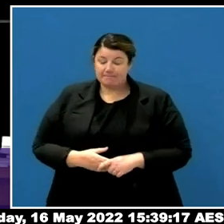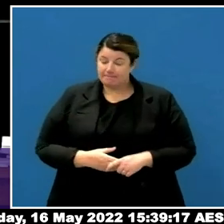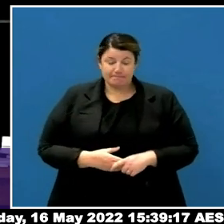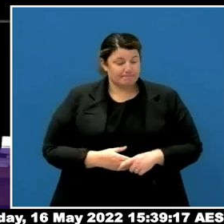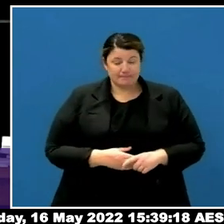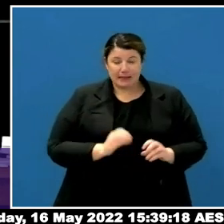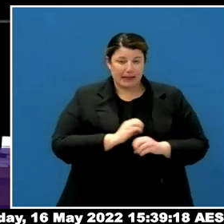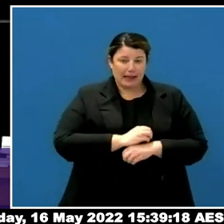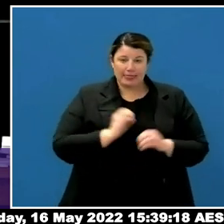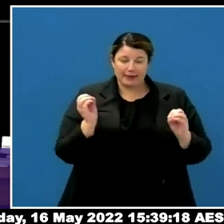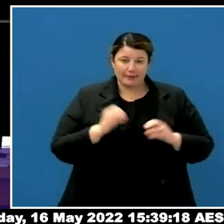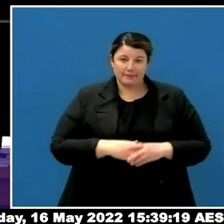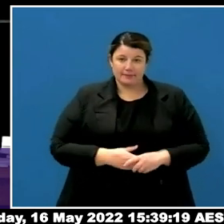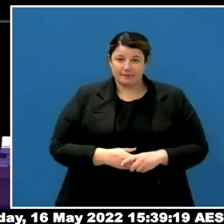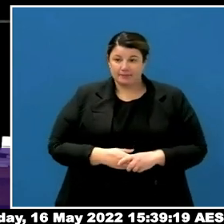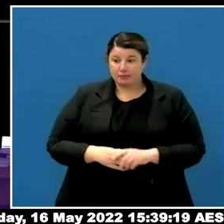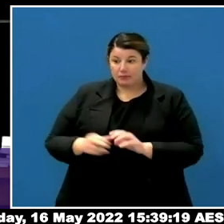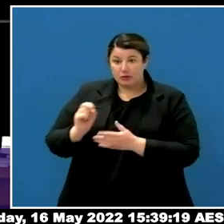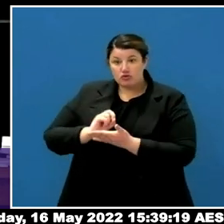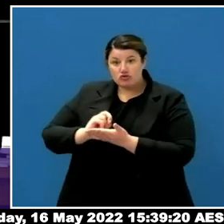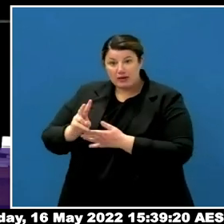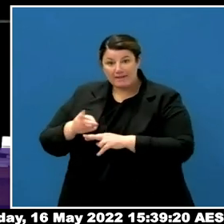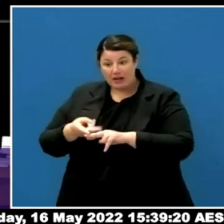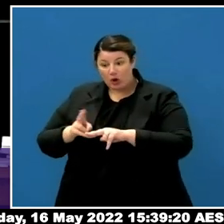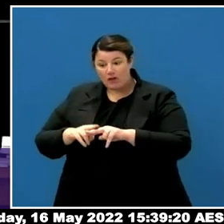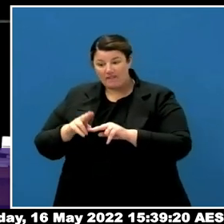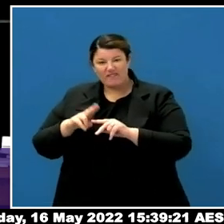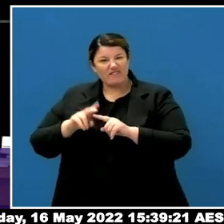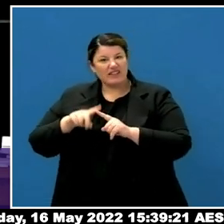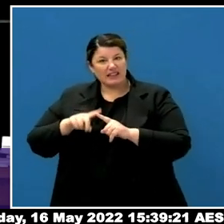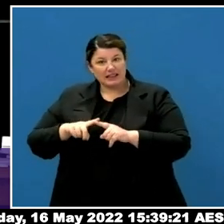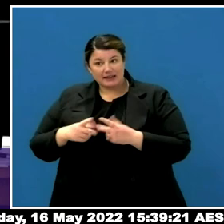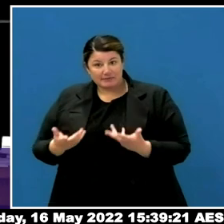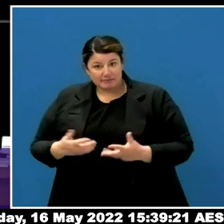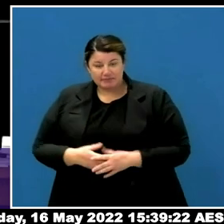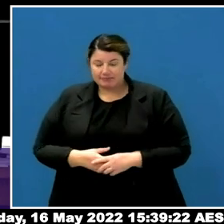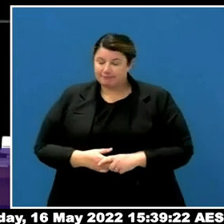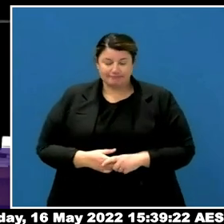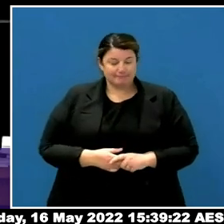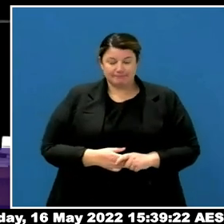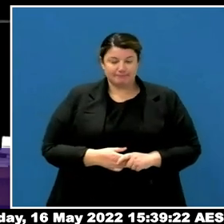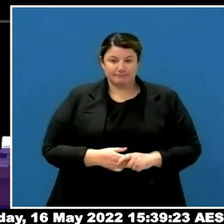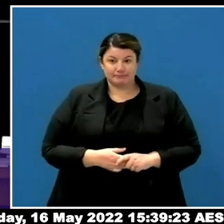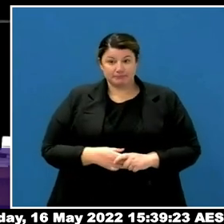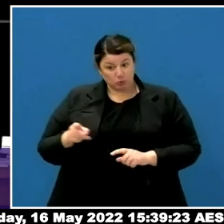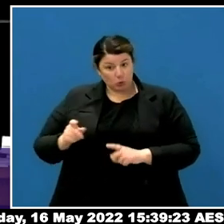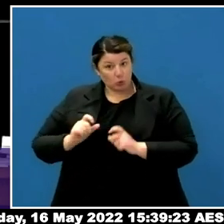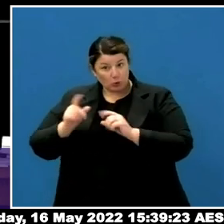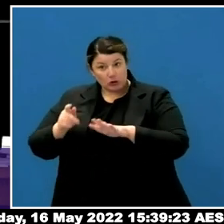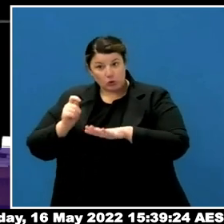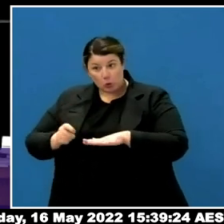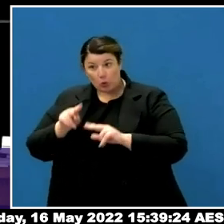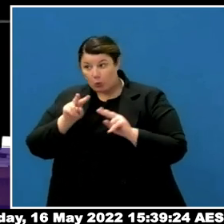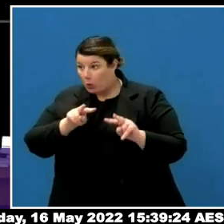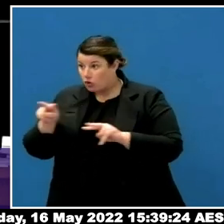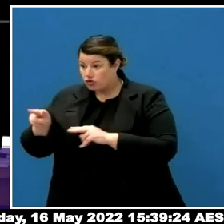No. MR FOGARTY: You attended the court proceedings? We attended for the sentencing.